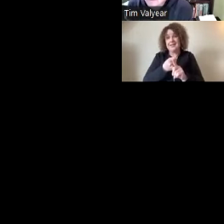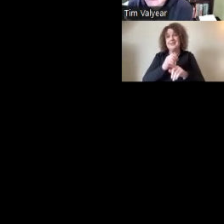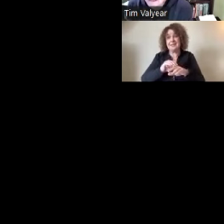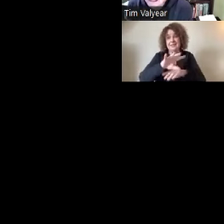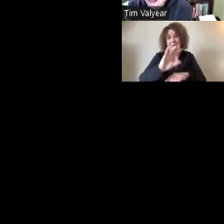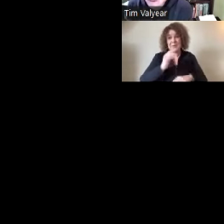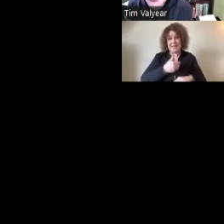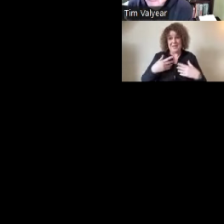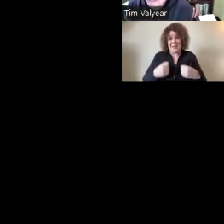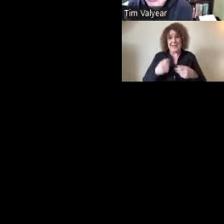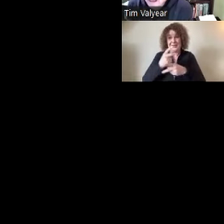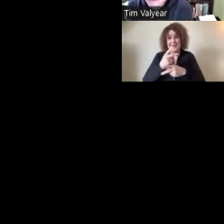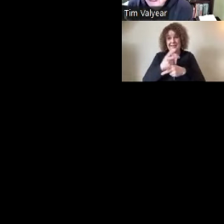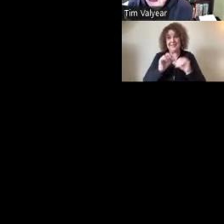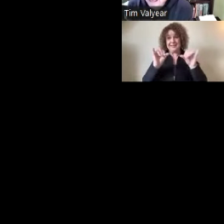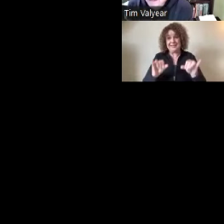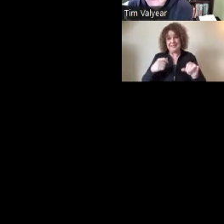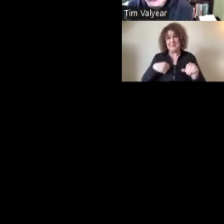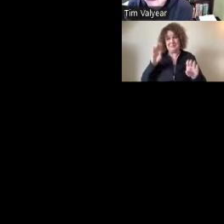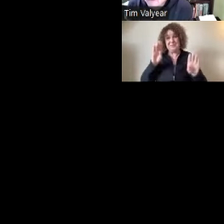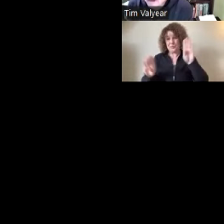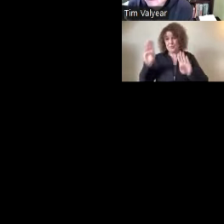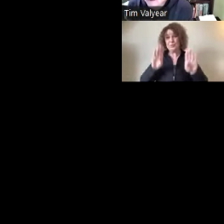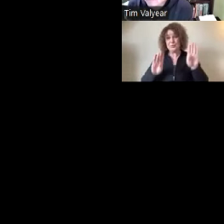the risk level that others are choosing to live with and